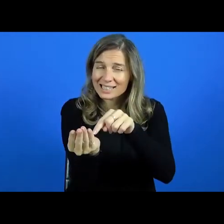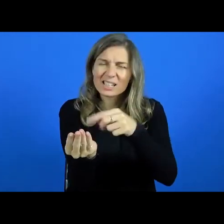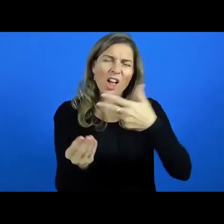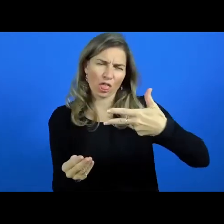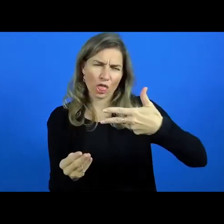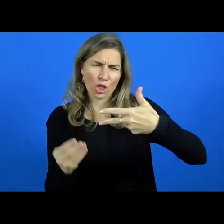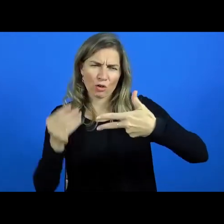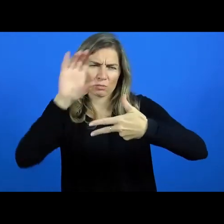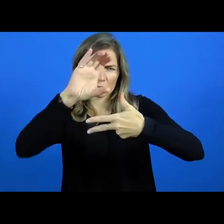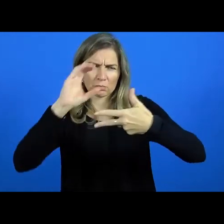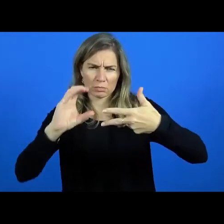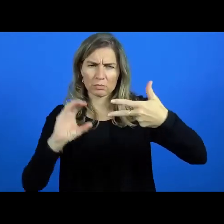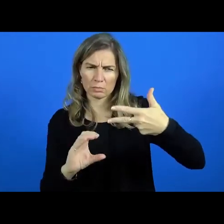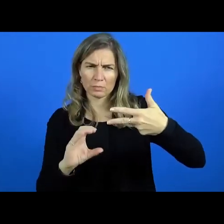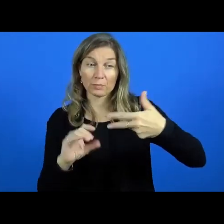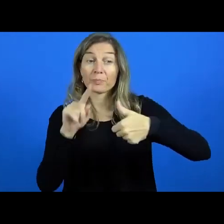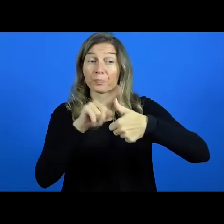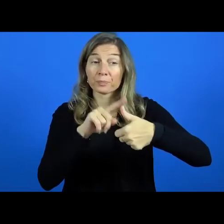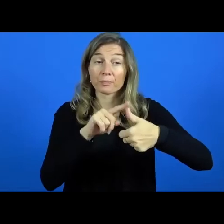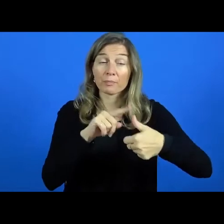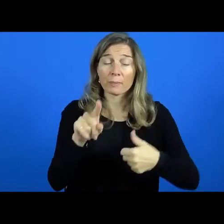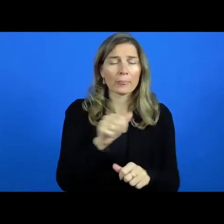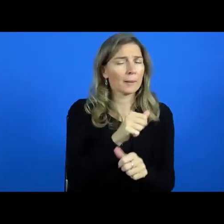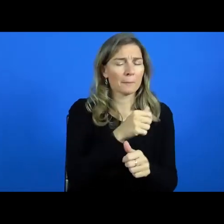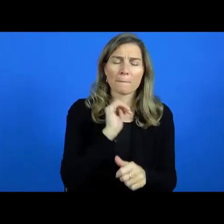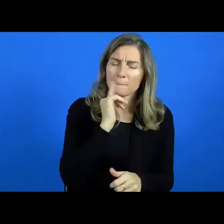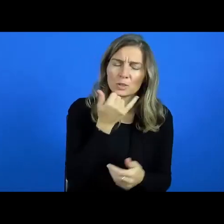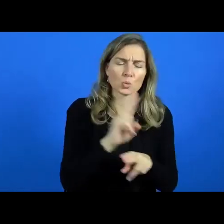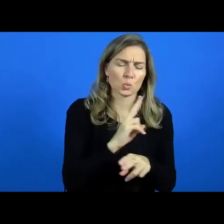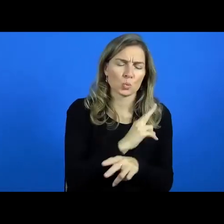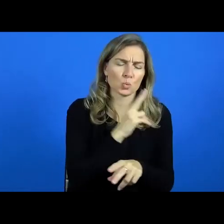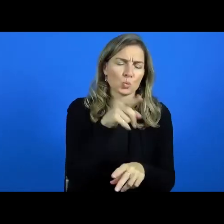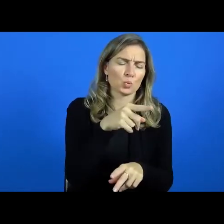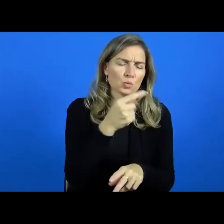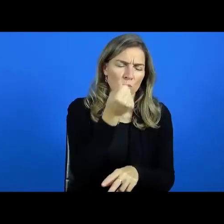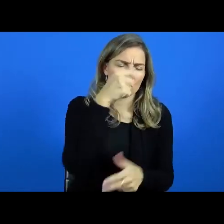One is a misuse of funds in Hungary, other is a misuse of funds in Portugal